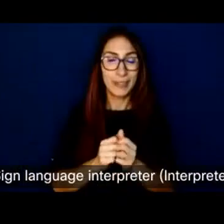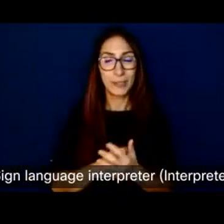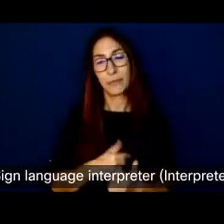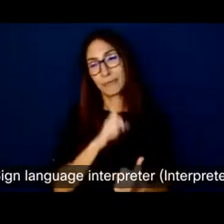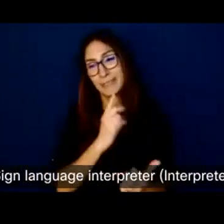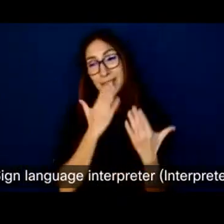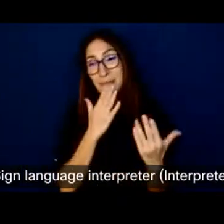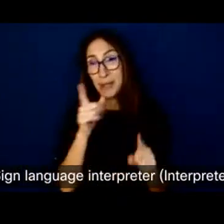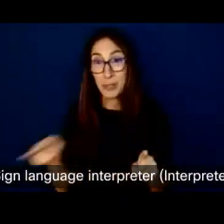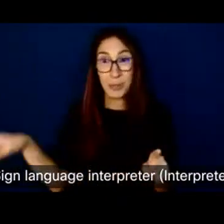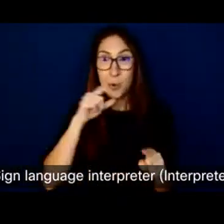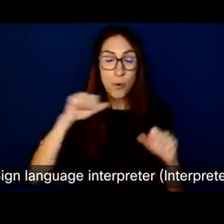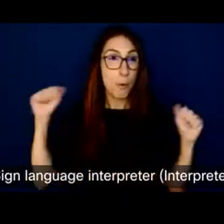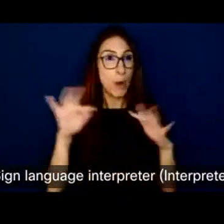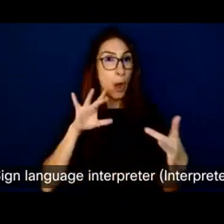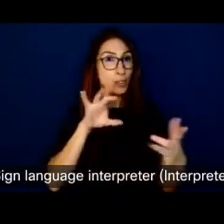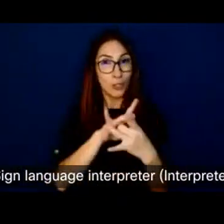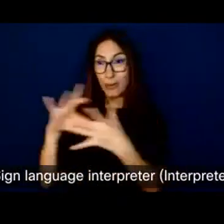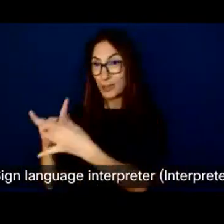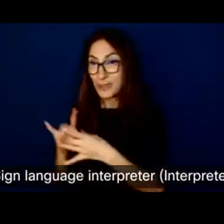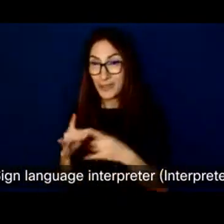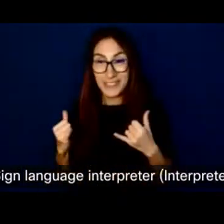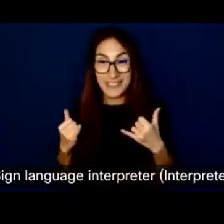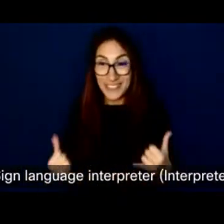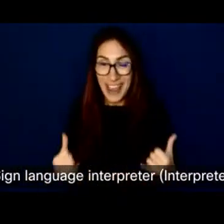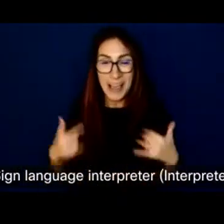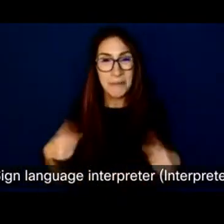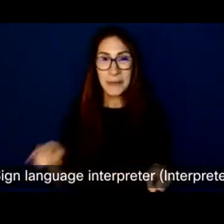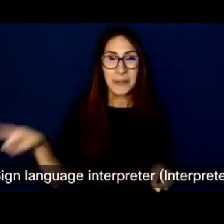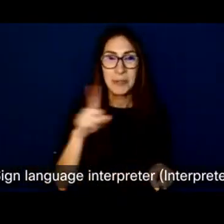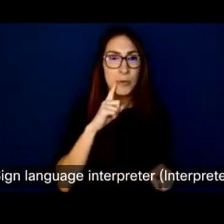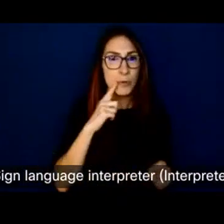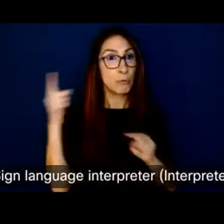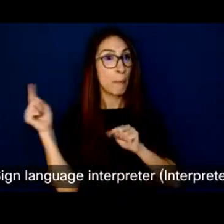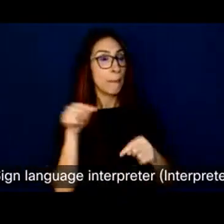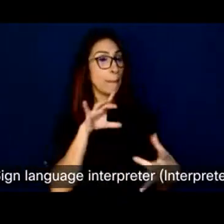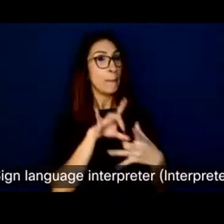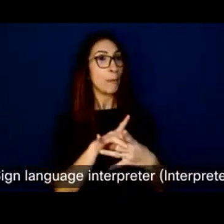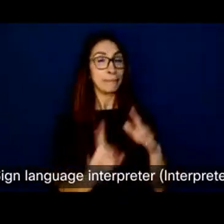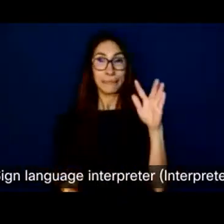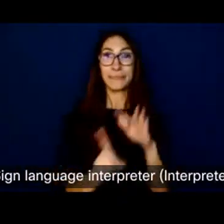because you started today learning about the community and how we can all work together.